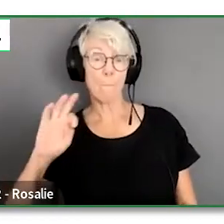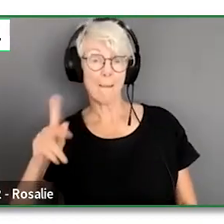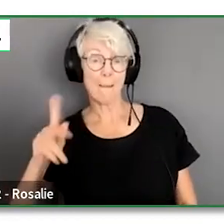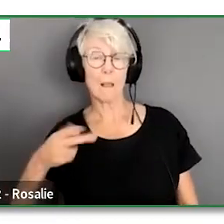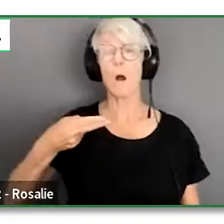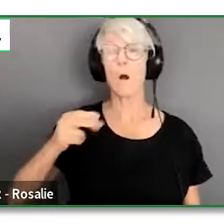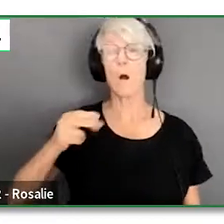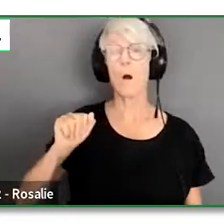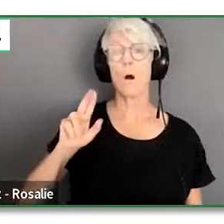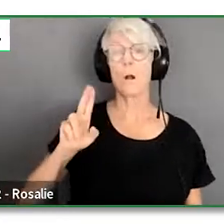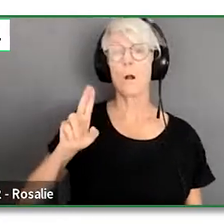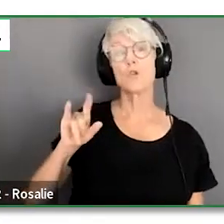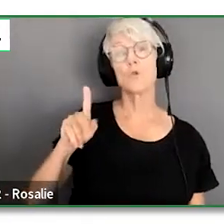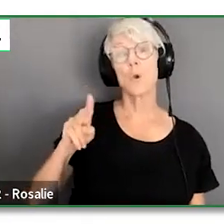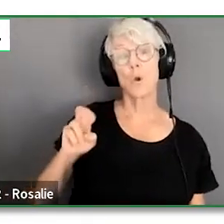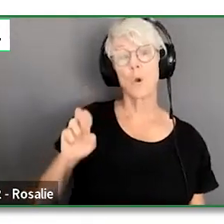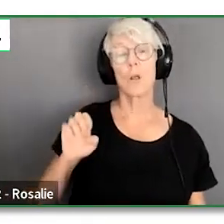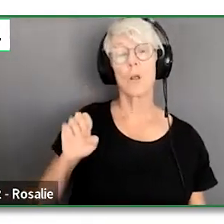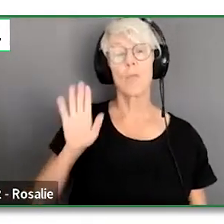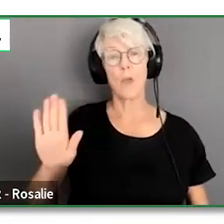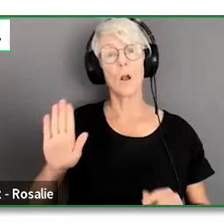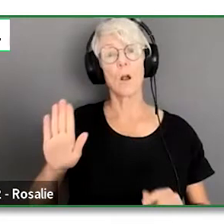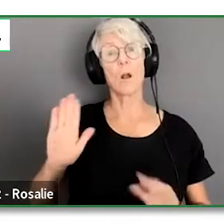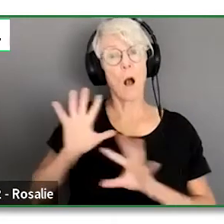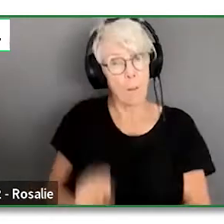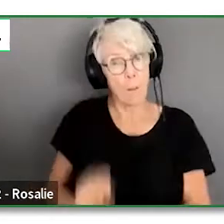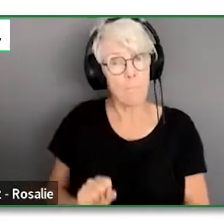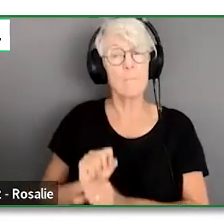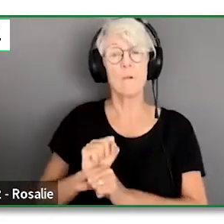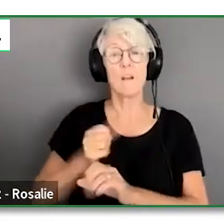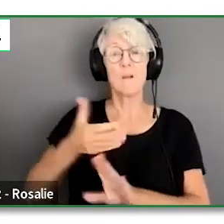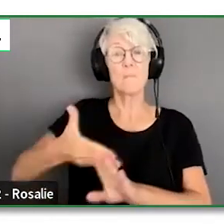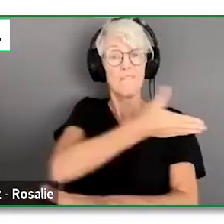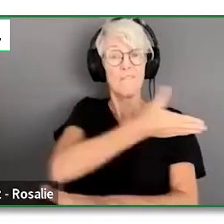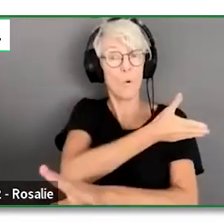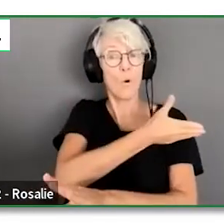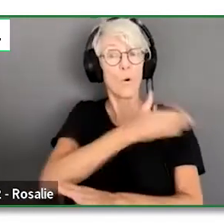established way way before contact with settlers.